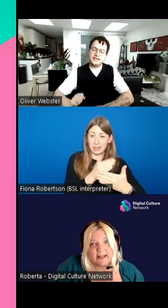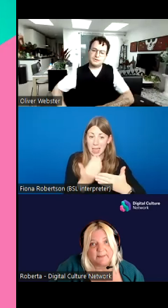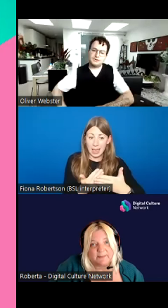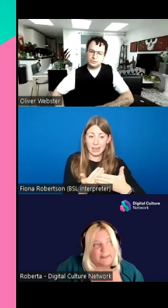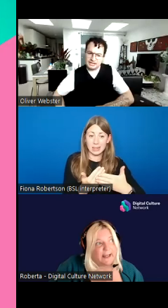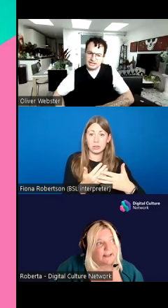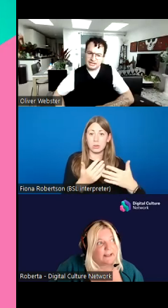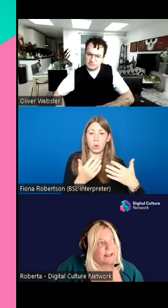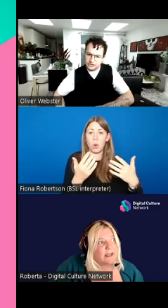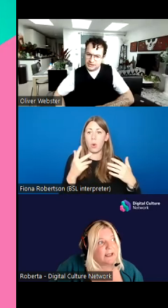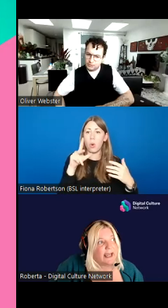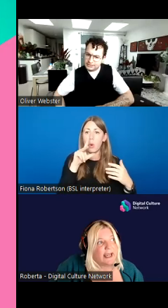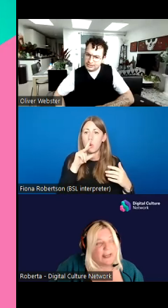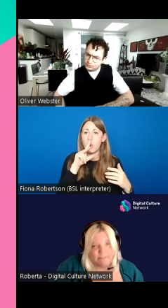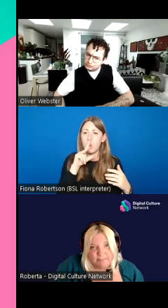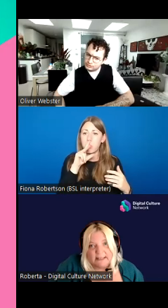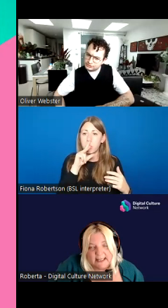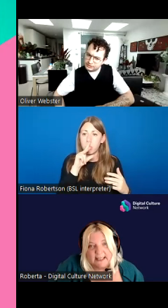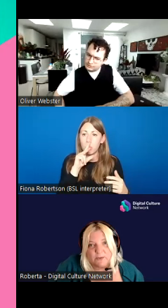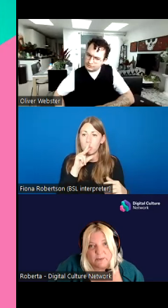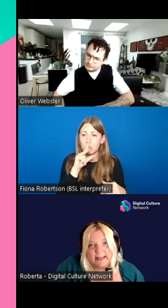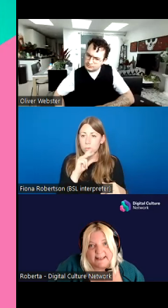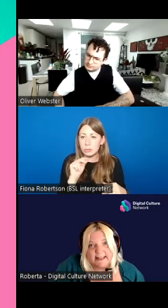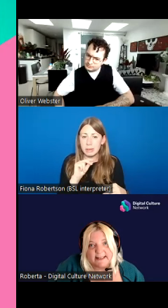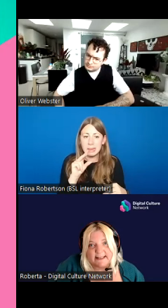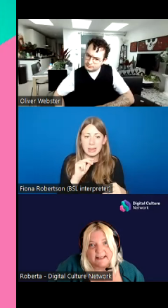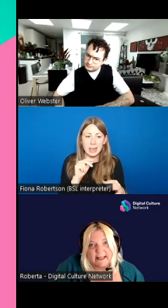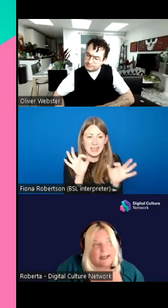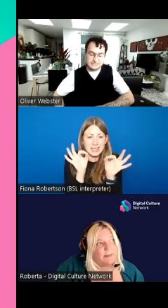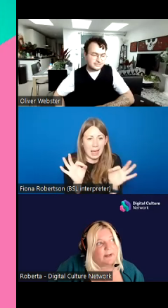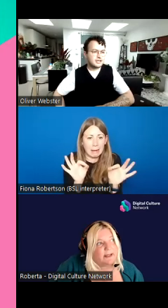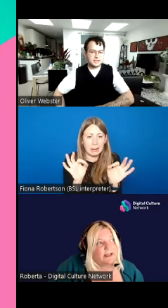Yes, what was that first part? In multilingual what, sorry? Multilingual pieces. -Pieces, yes.